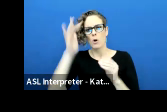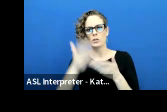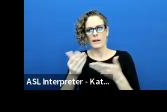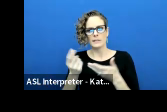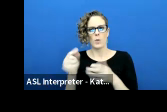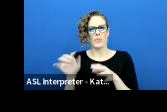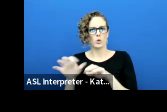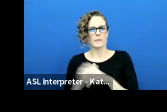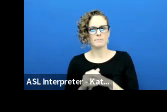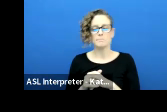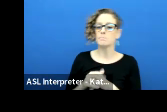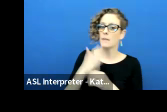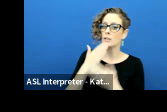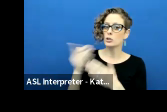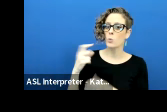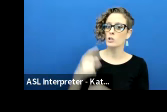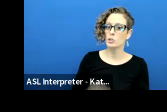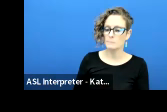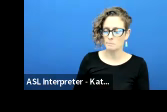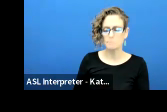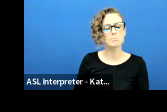that's a good question so we encounter this a lot particularly